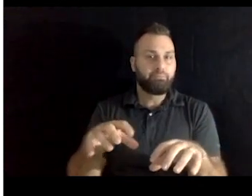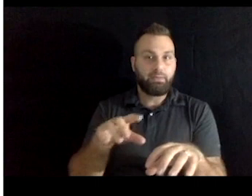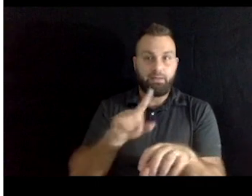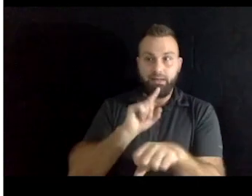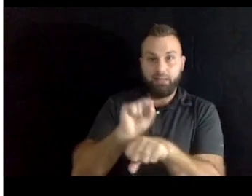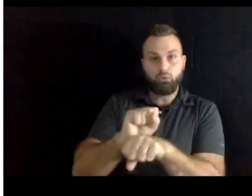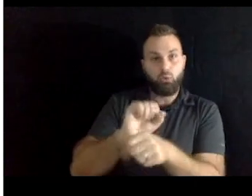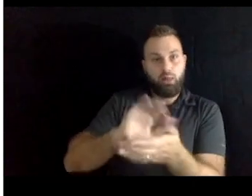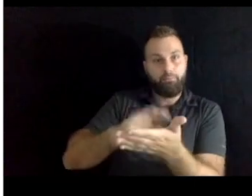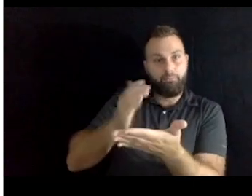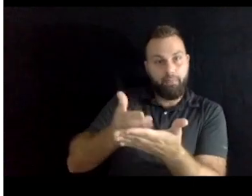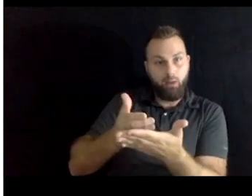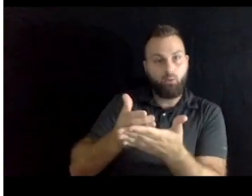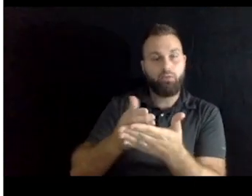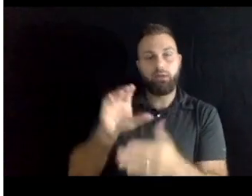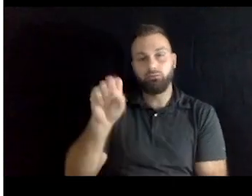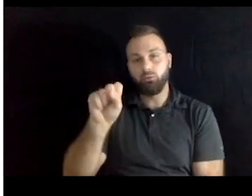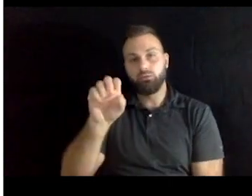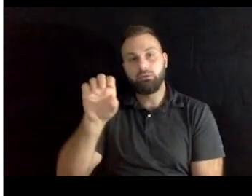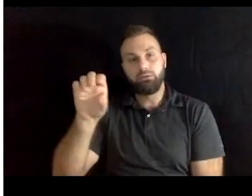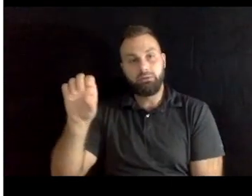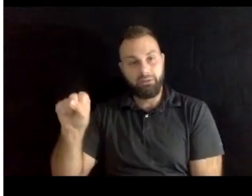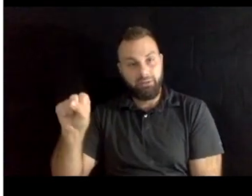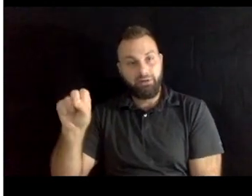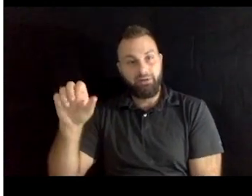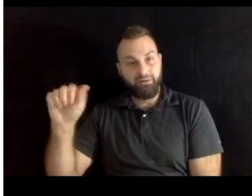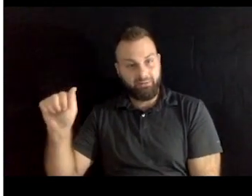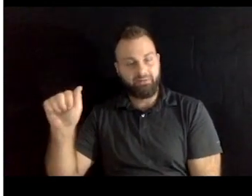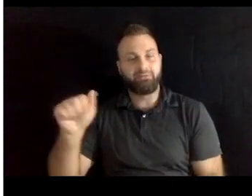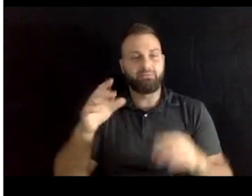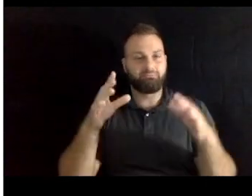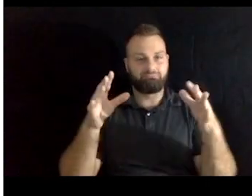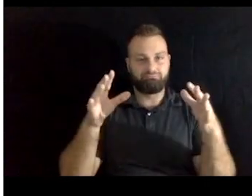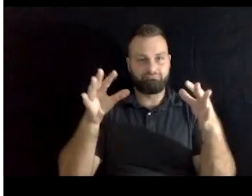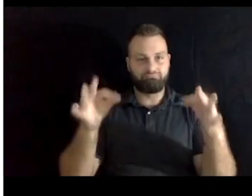actually an amount that is defined by the Social Security Administration.